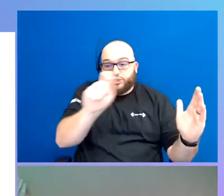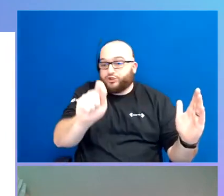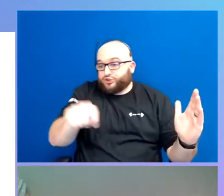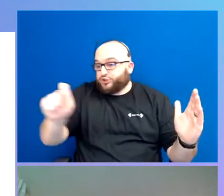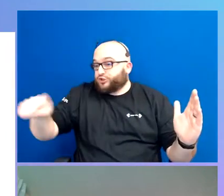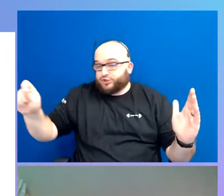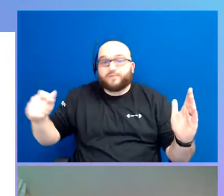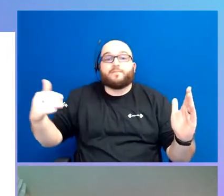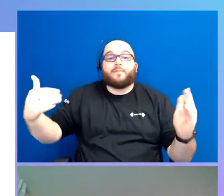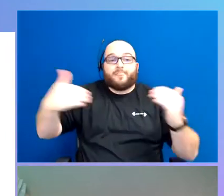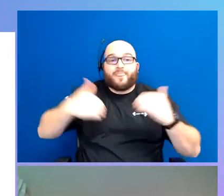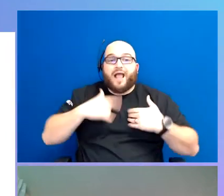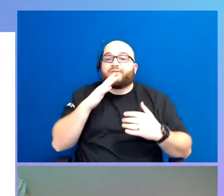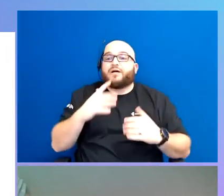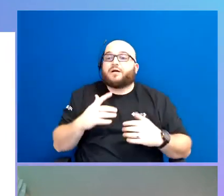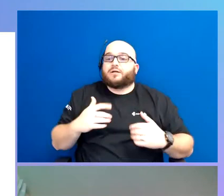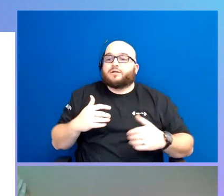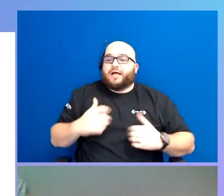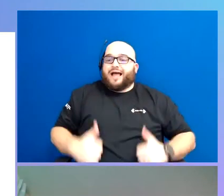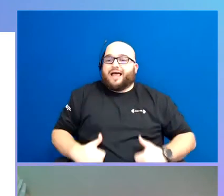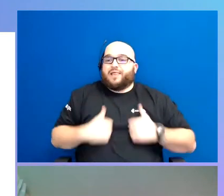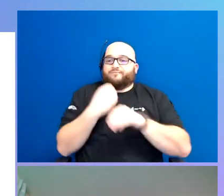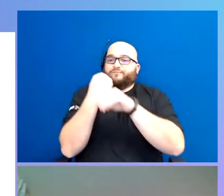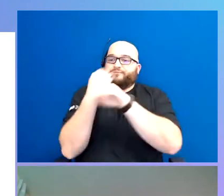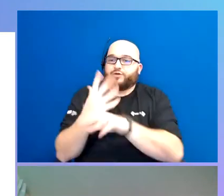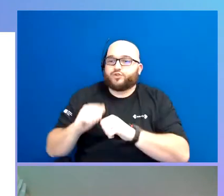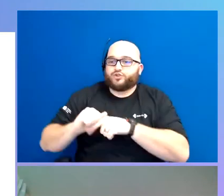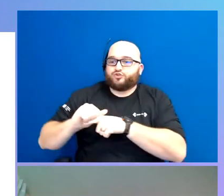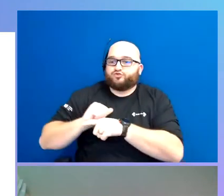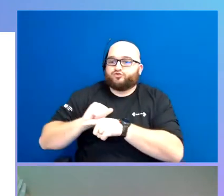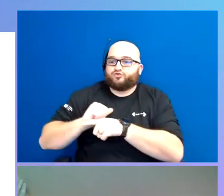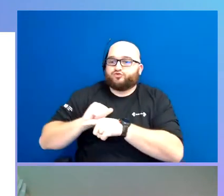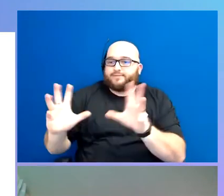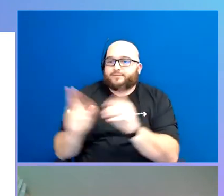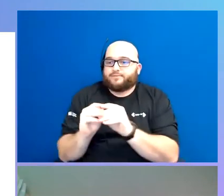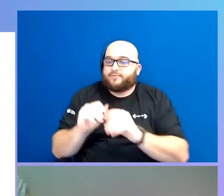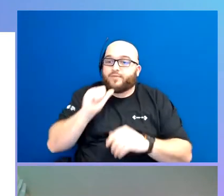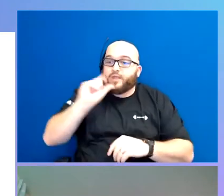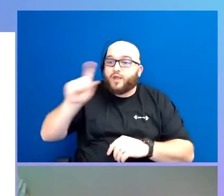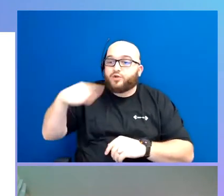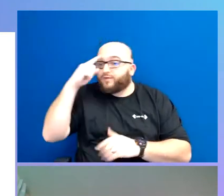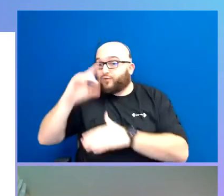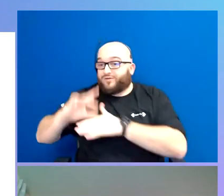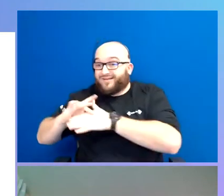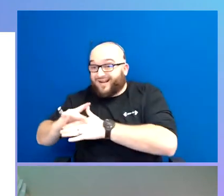we have live training sessions for uh, for not just the content